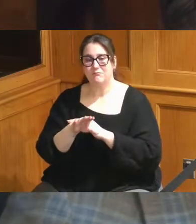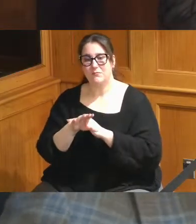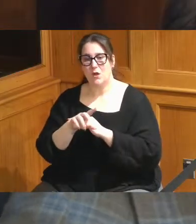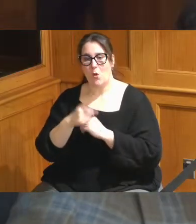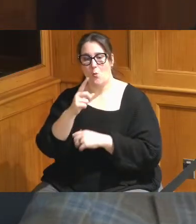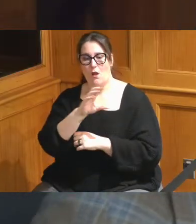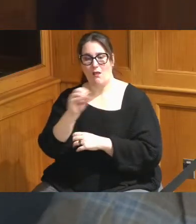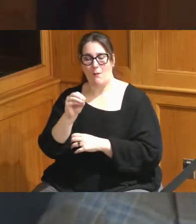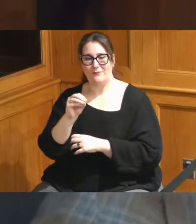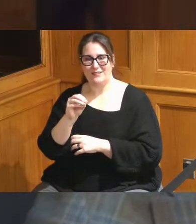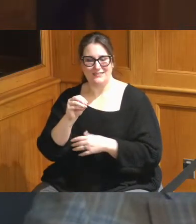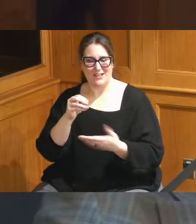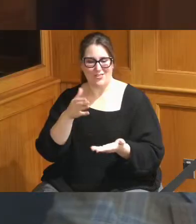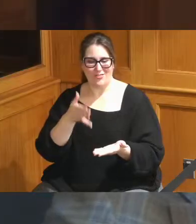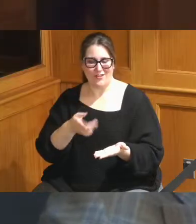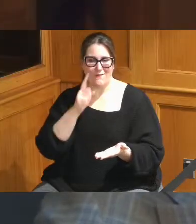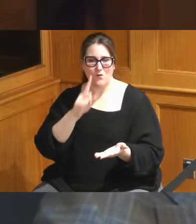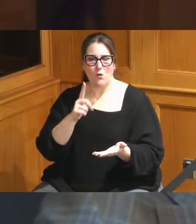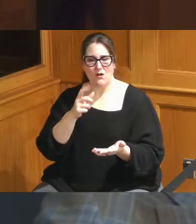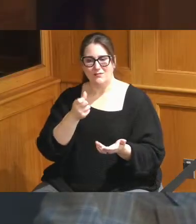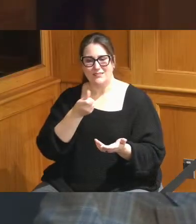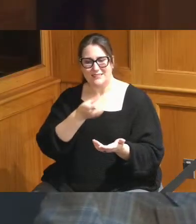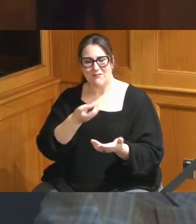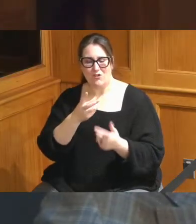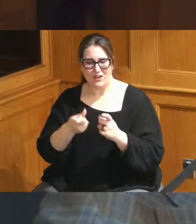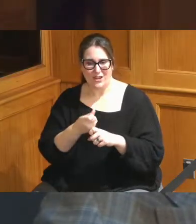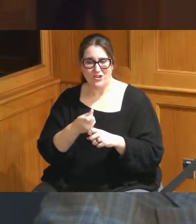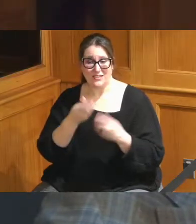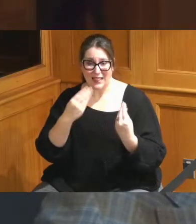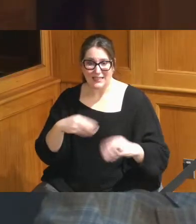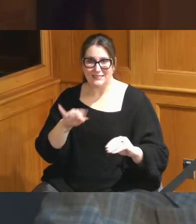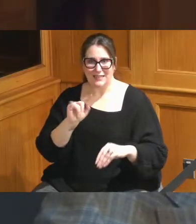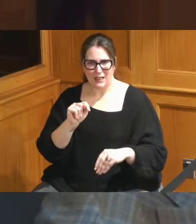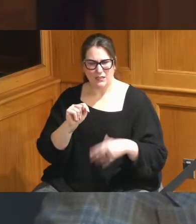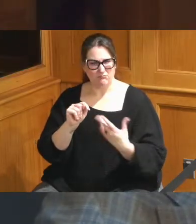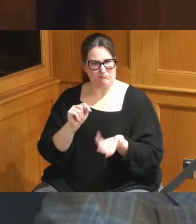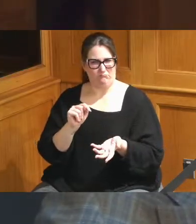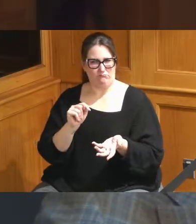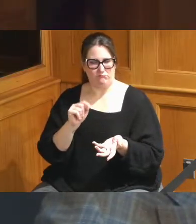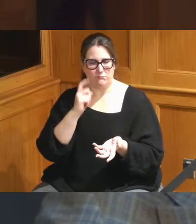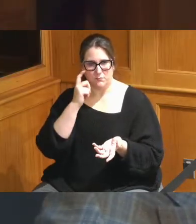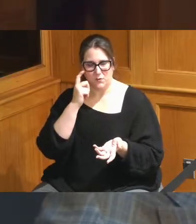for so many years to get their money back. Now they sell. We've already seen that at the banks.